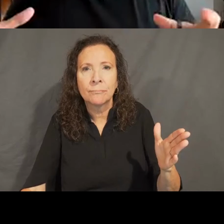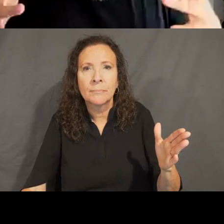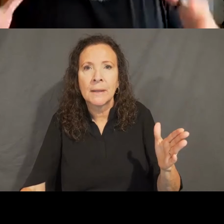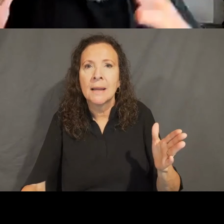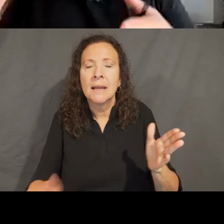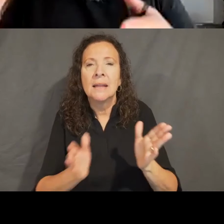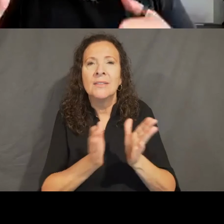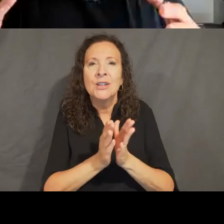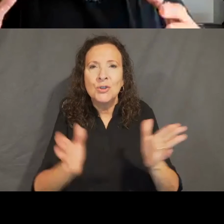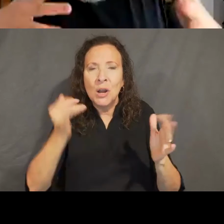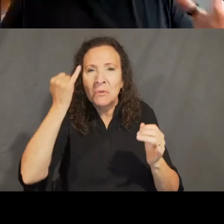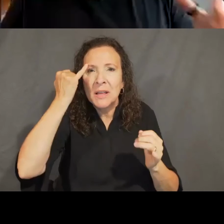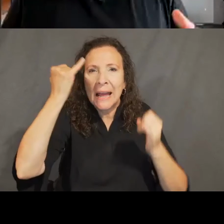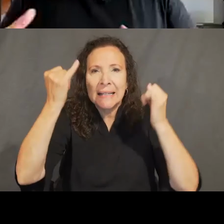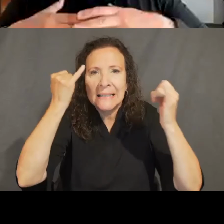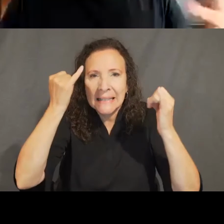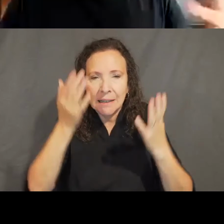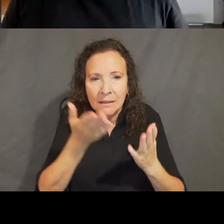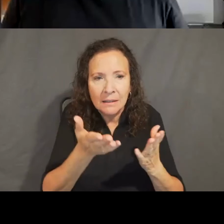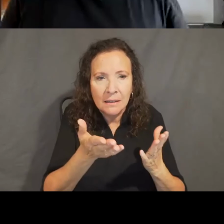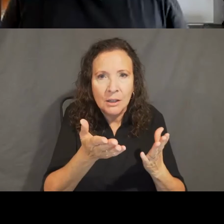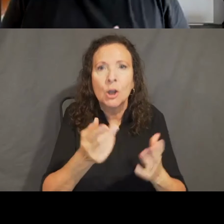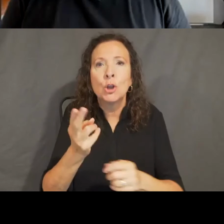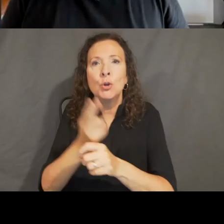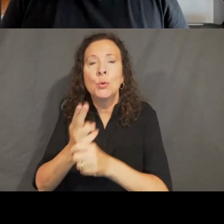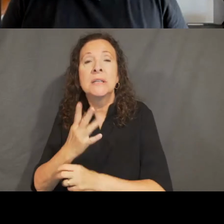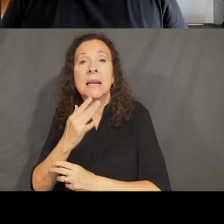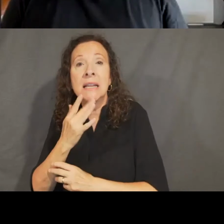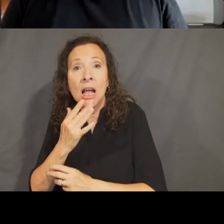as a way to convey information is everywhere, in the way that we communicate with people.